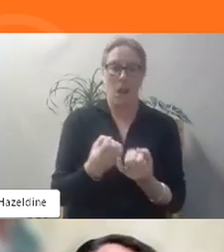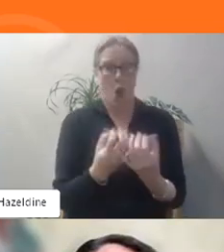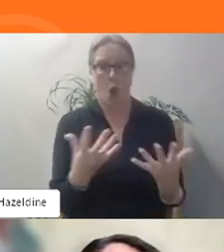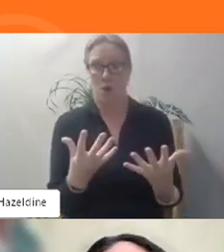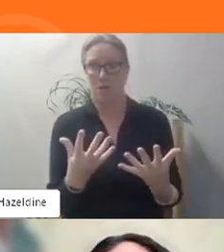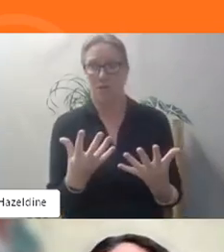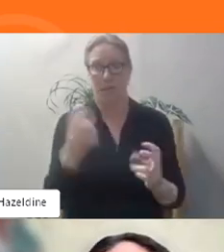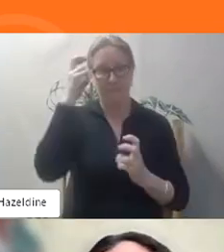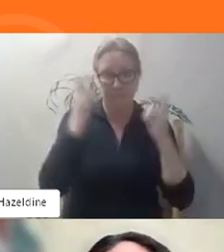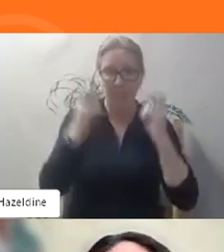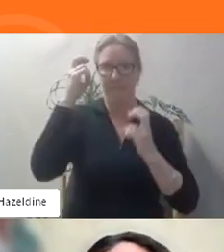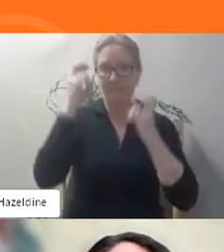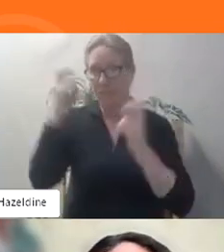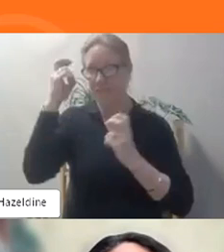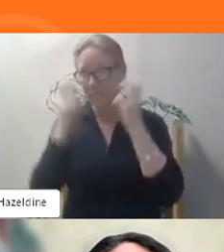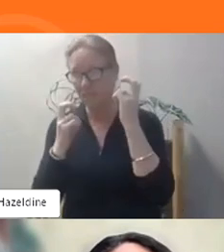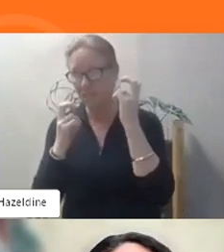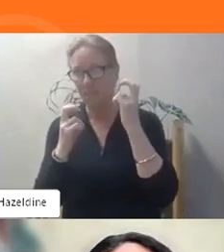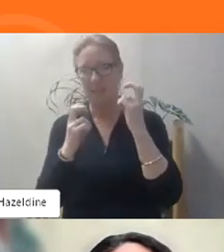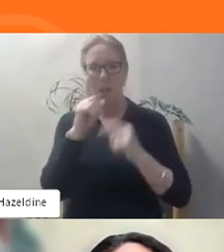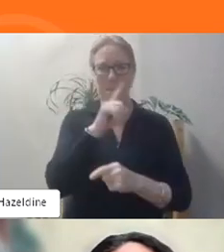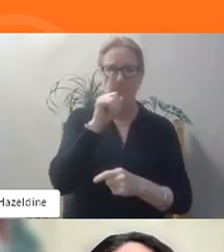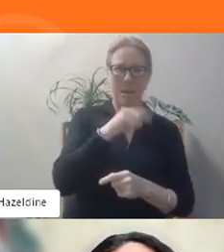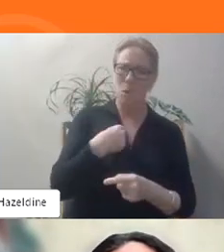but we also are facing a lot of misconceptions. And what people